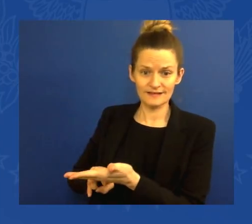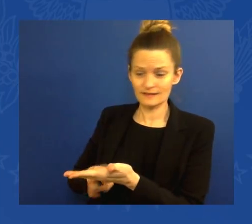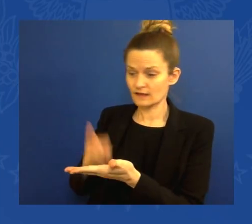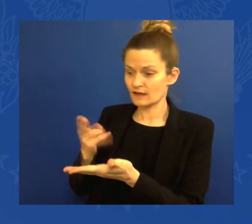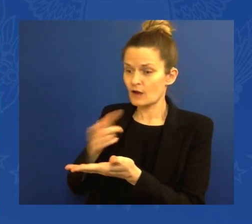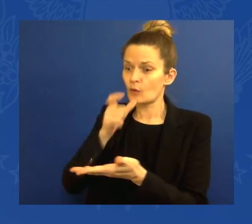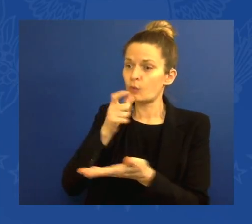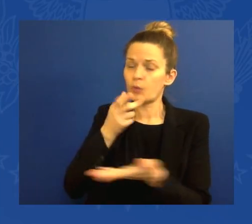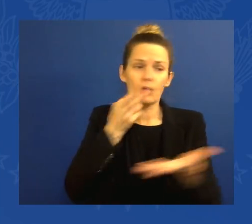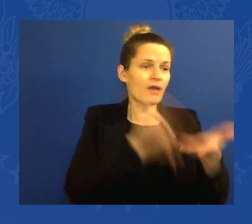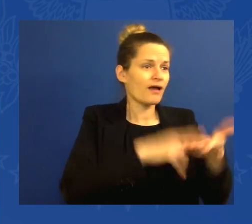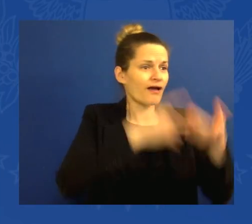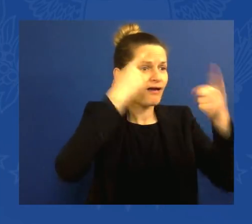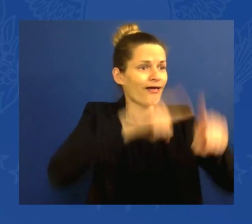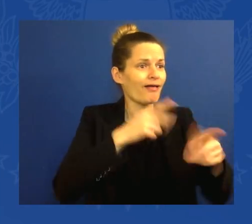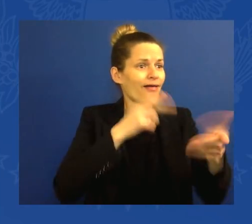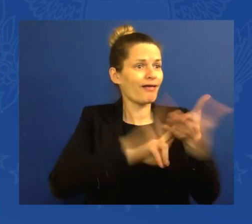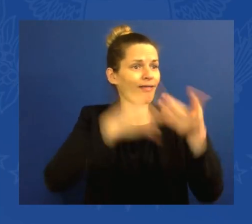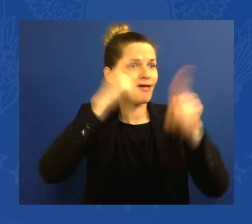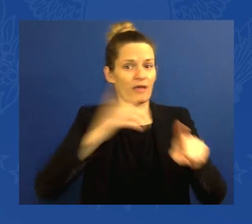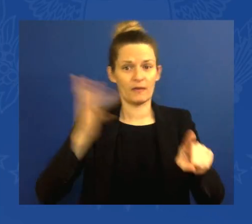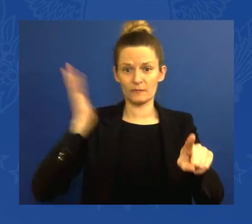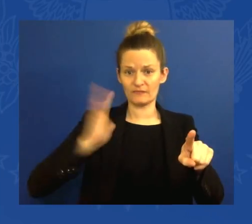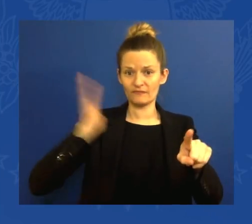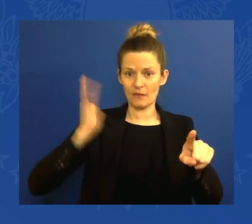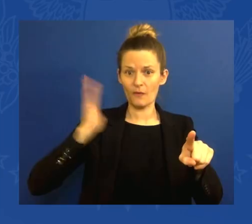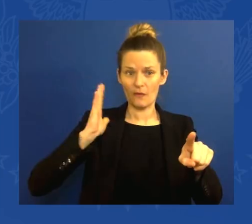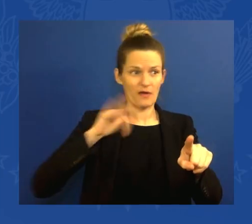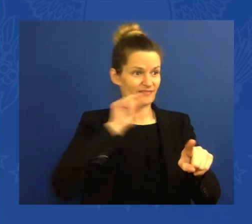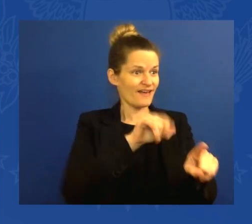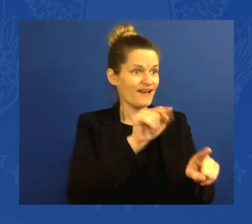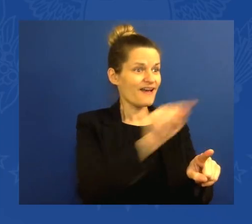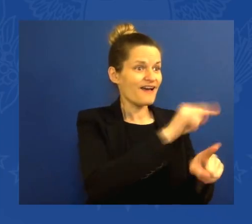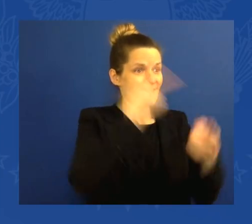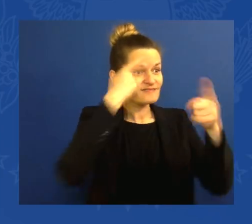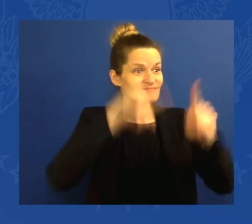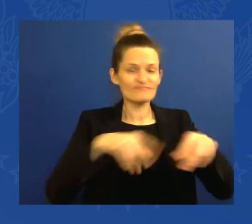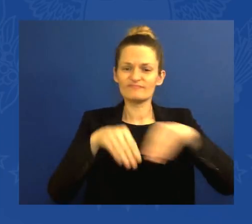And as many of you know, it has been a long road to get to today.